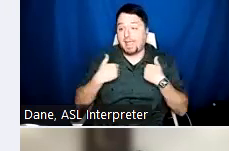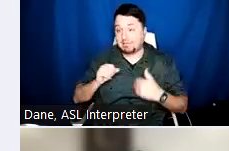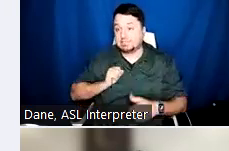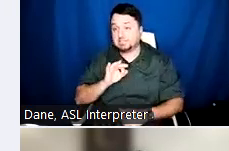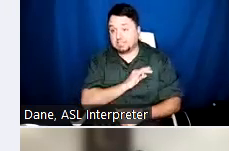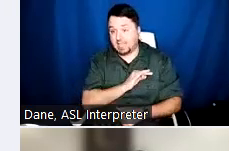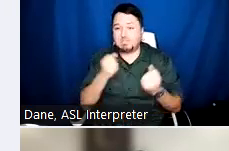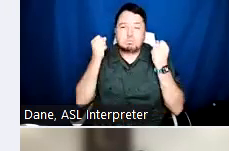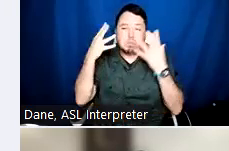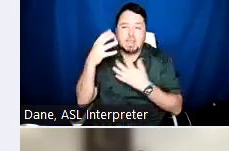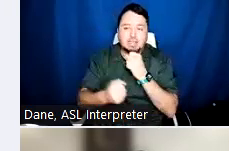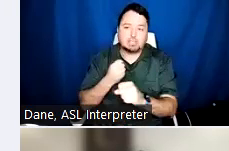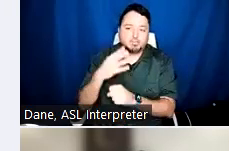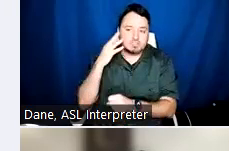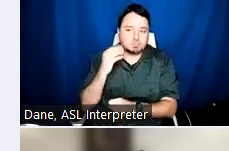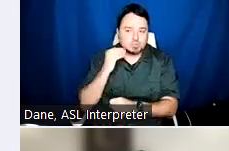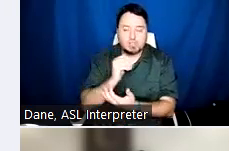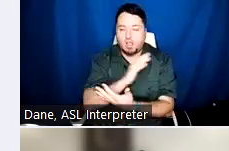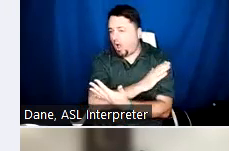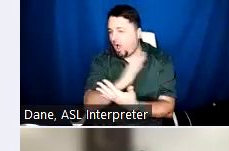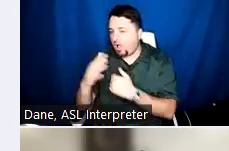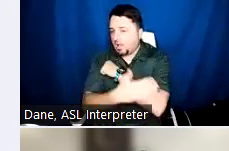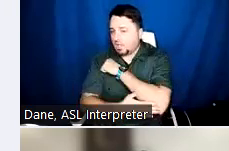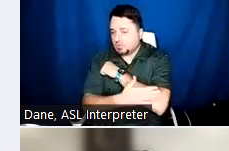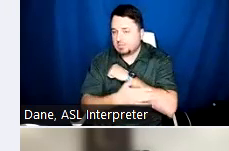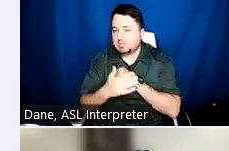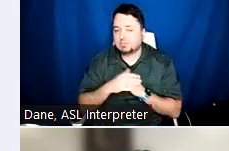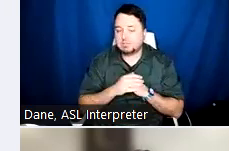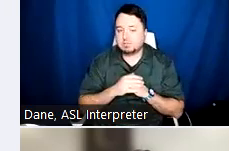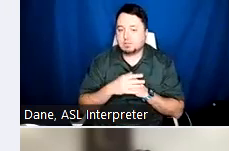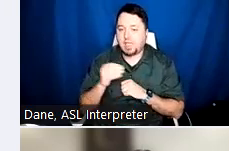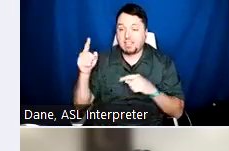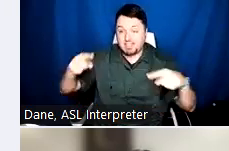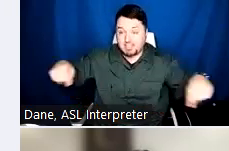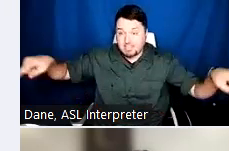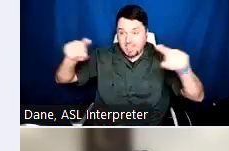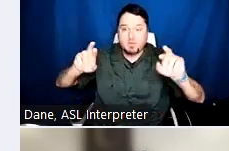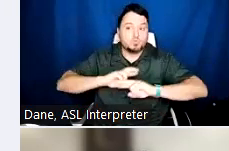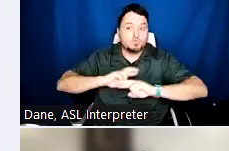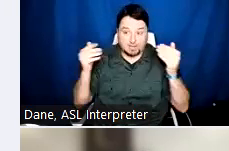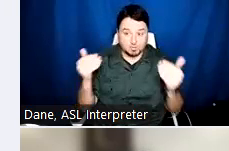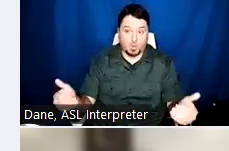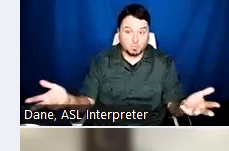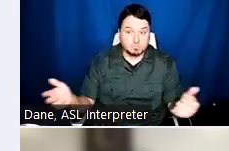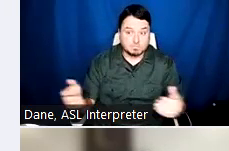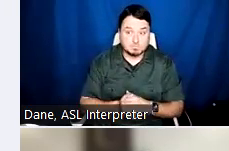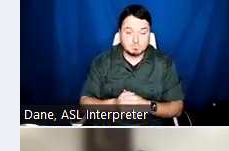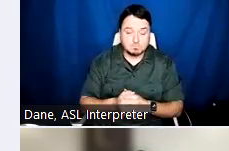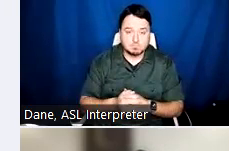of experience across the country. They are ready to go, so it next slide please.